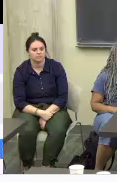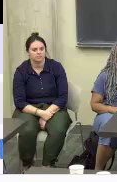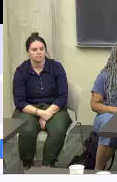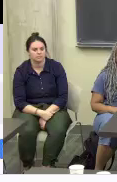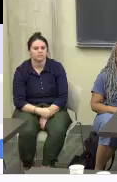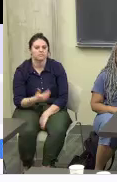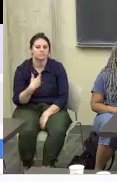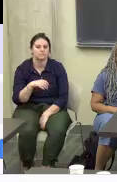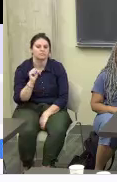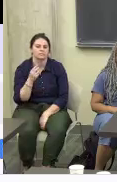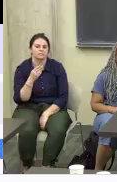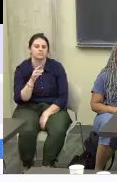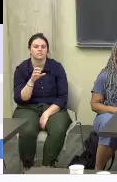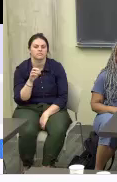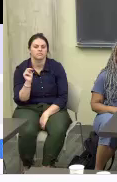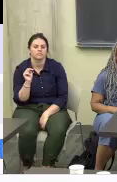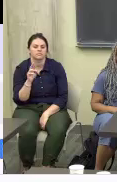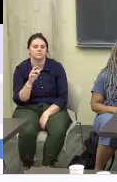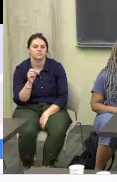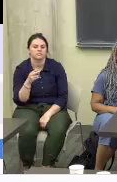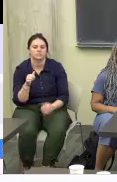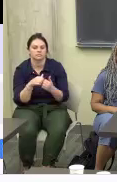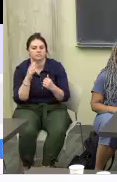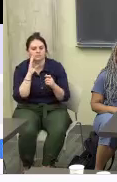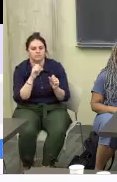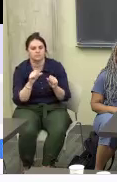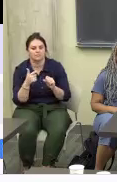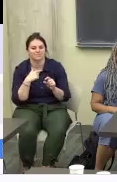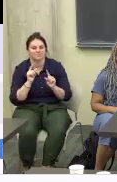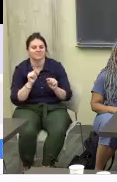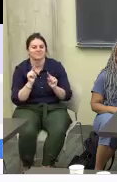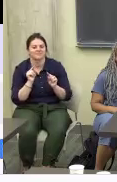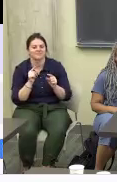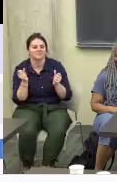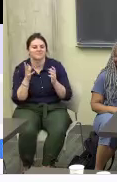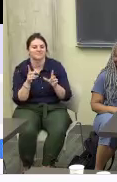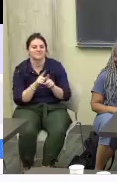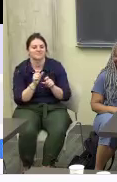I'm Sharon Rush with Knowbility and I attended as many as I could, as long as I could,